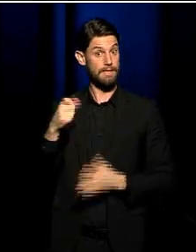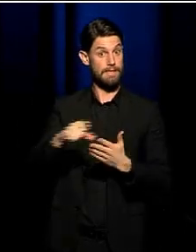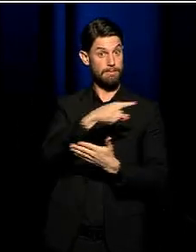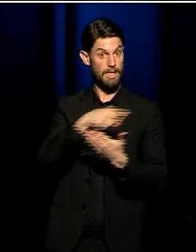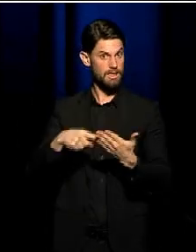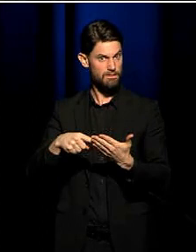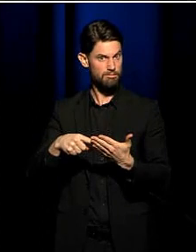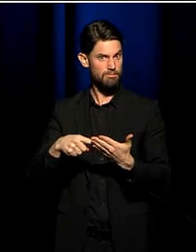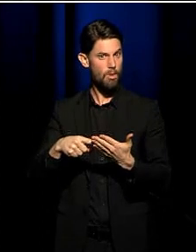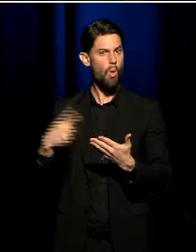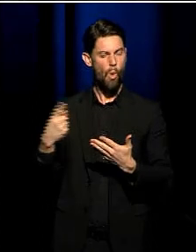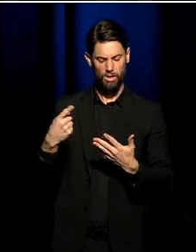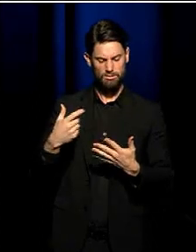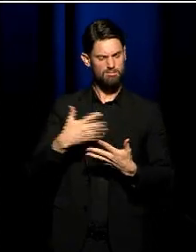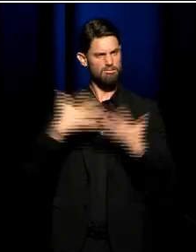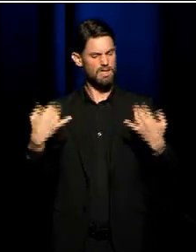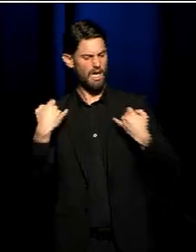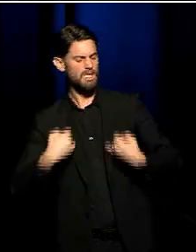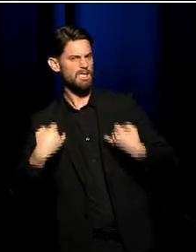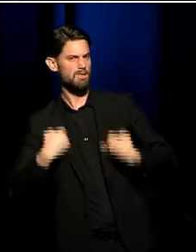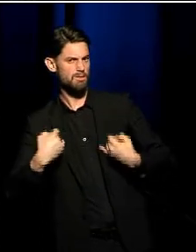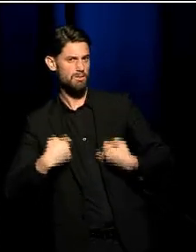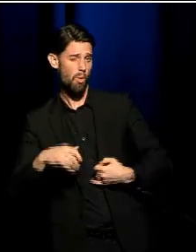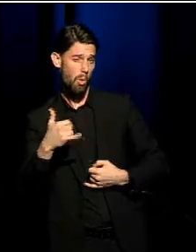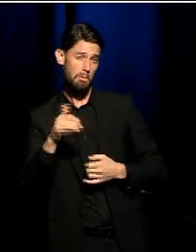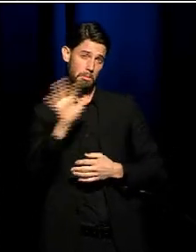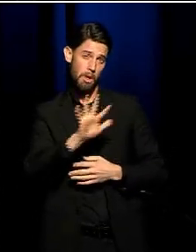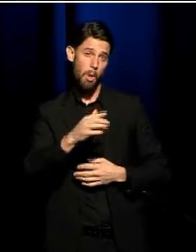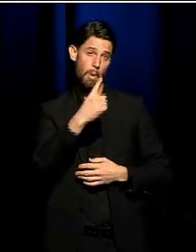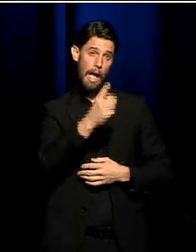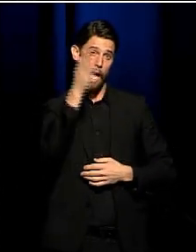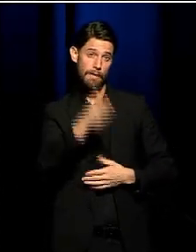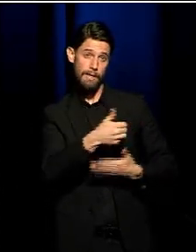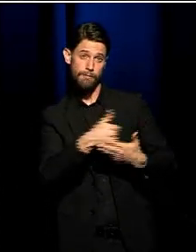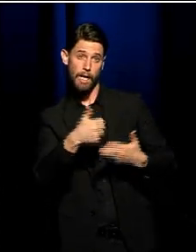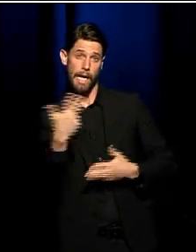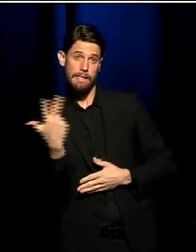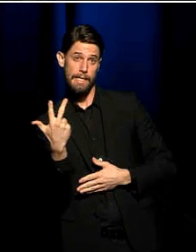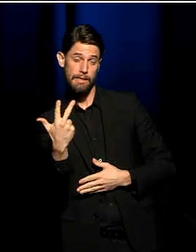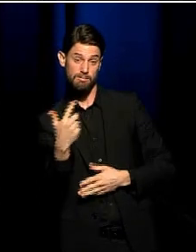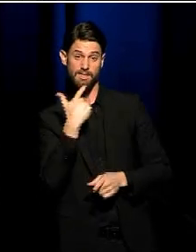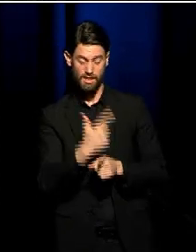long-term health condition or one in every 18 experienced sexual or physical